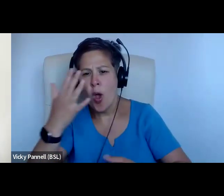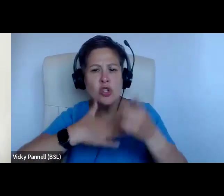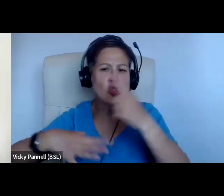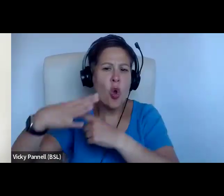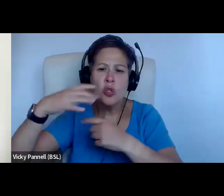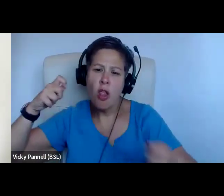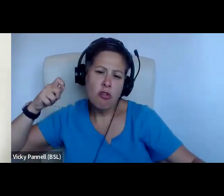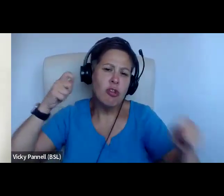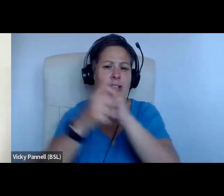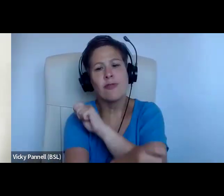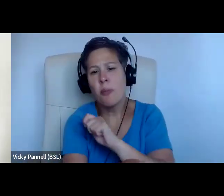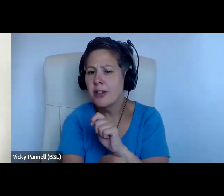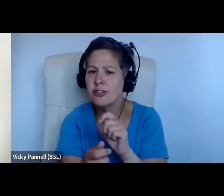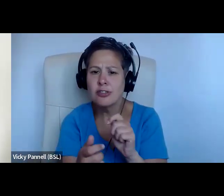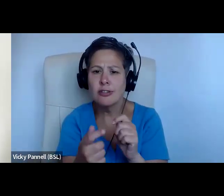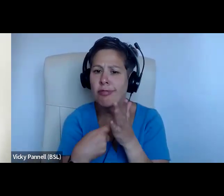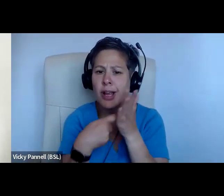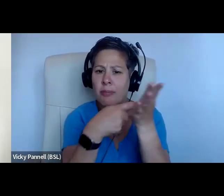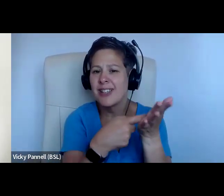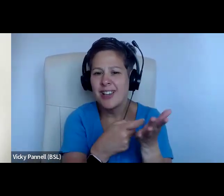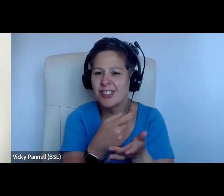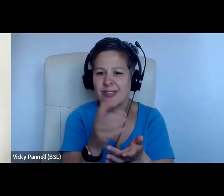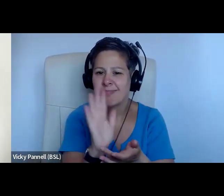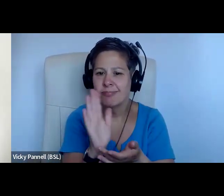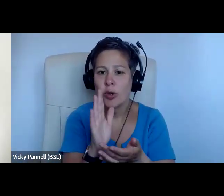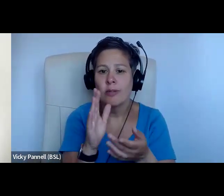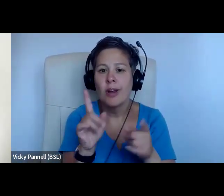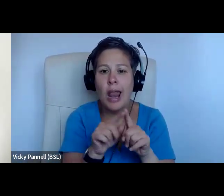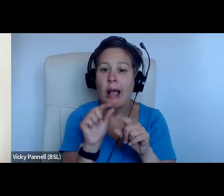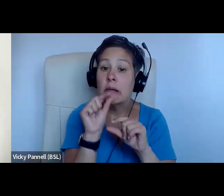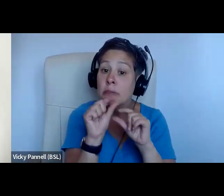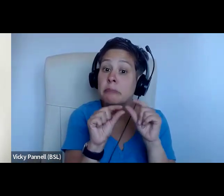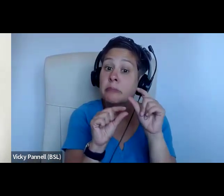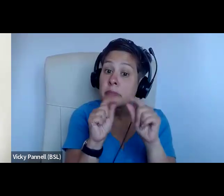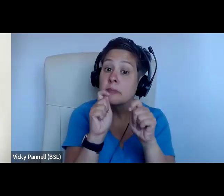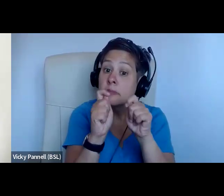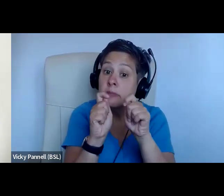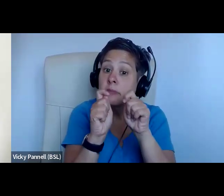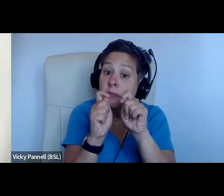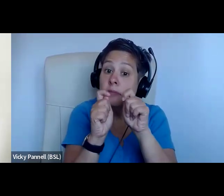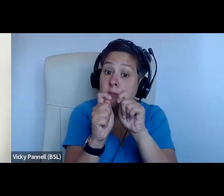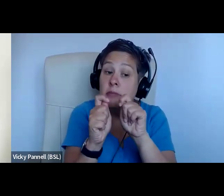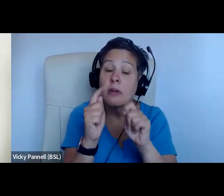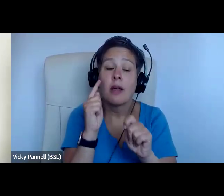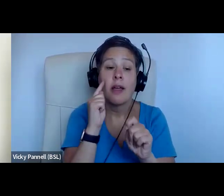think tank like Policy Connect is similarly going to be a bit more incrementalist than maybe some campaigning organizations.